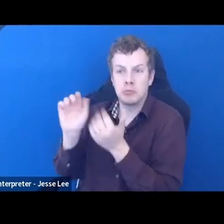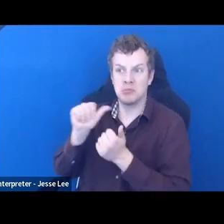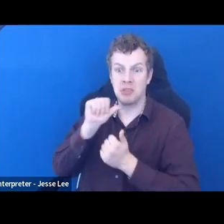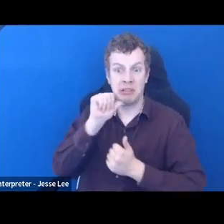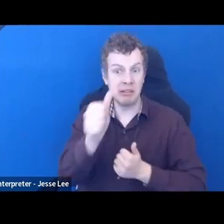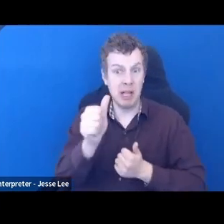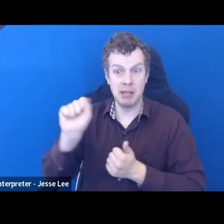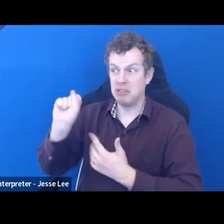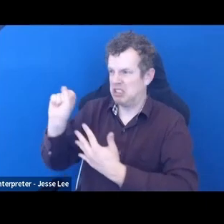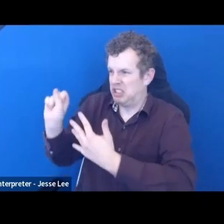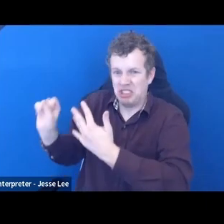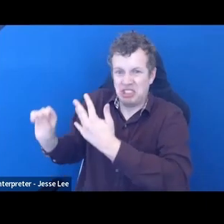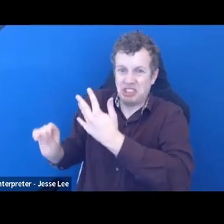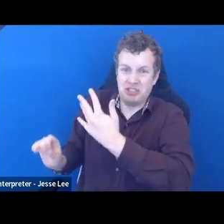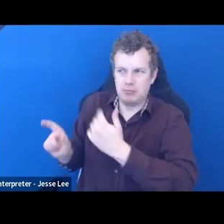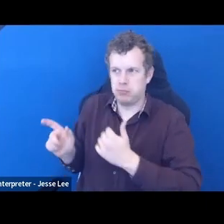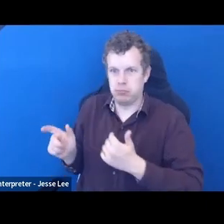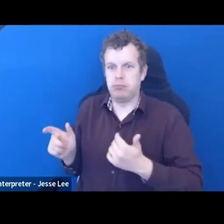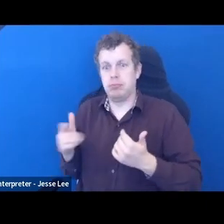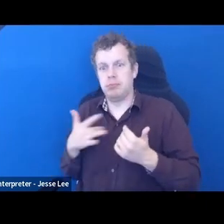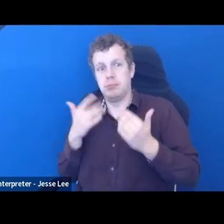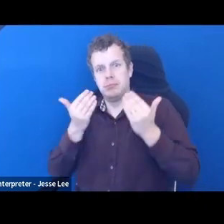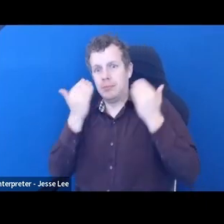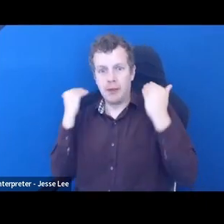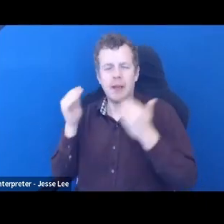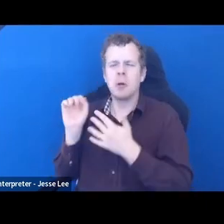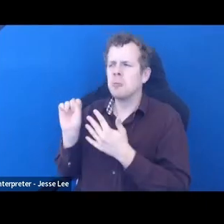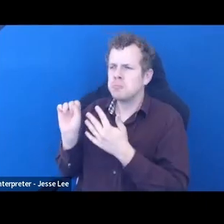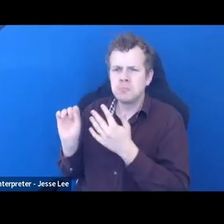And that's where it's really - really helpful